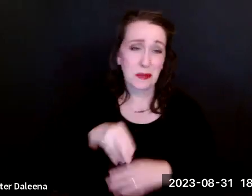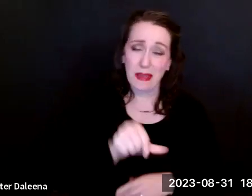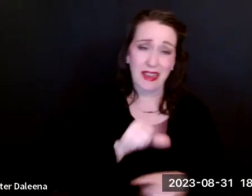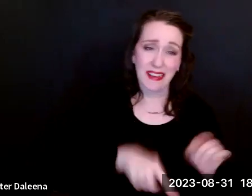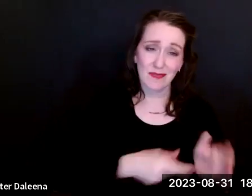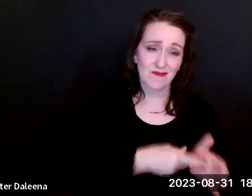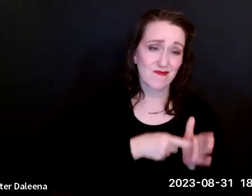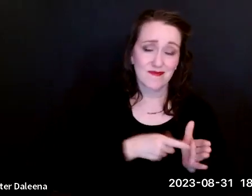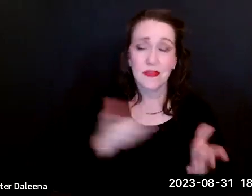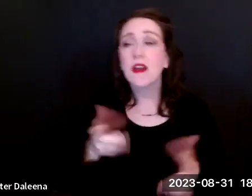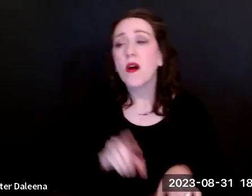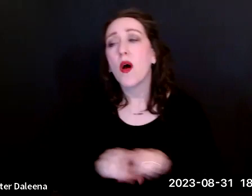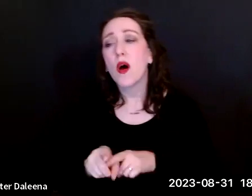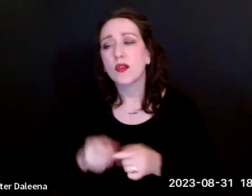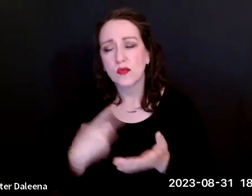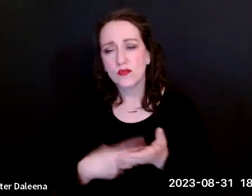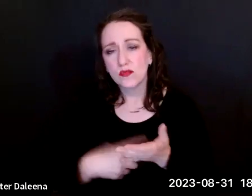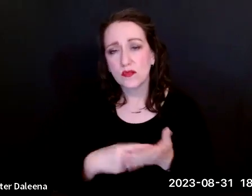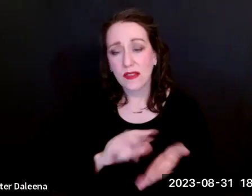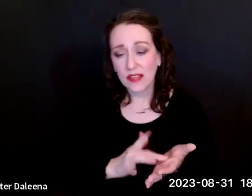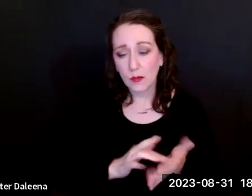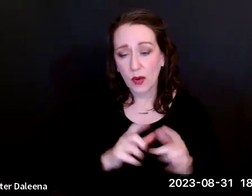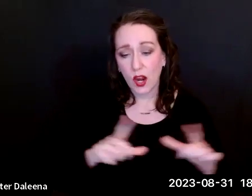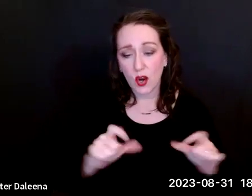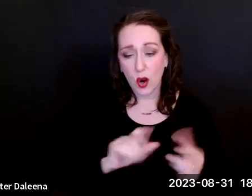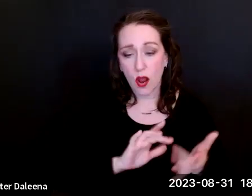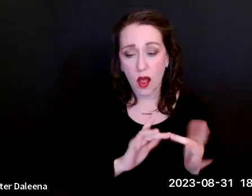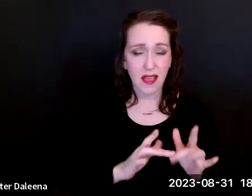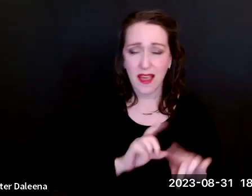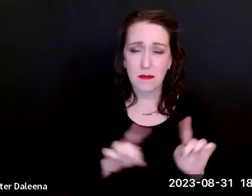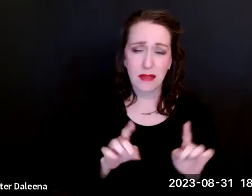we also discussed posting fingerprinting cards online but that's controlled by the